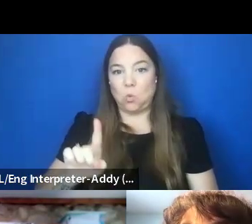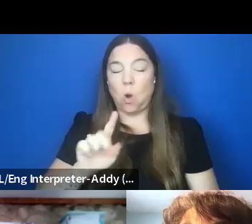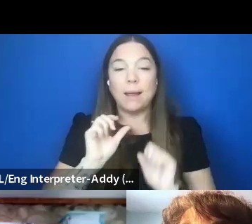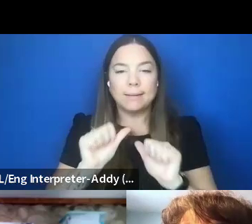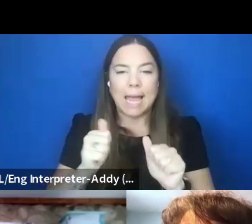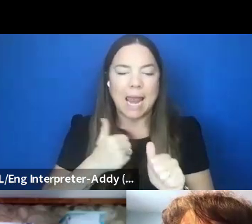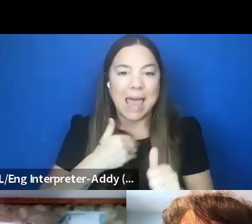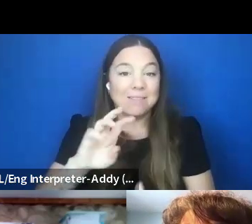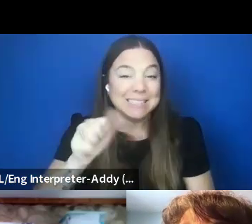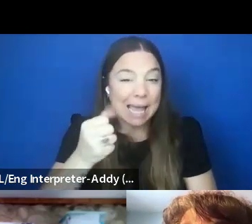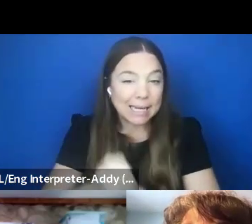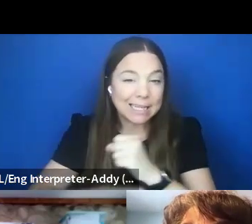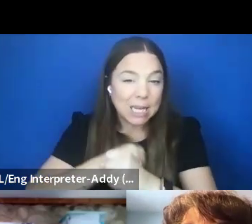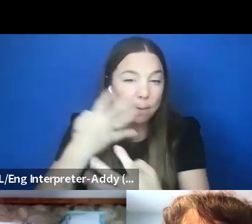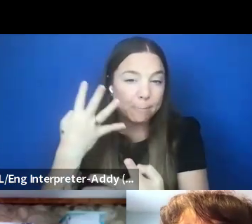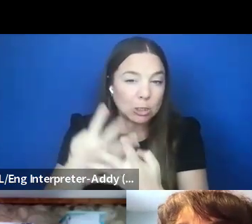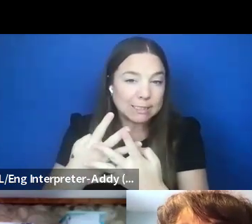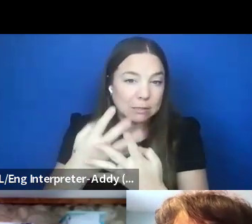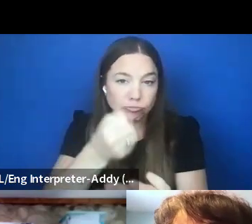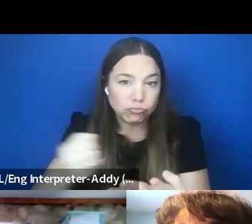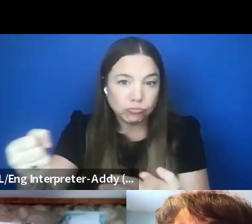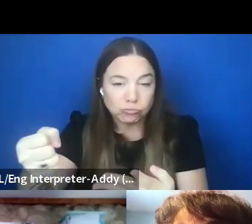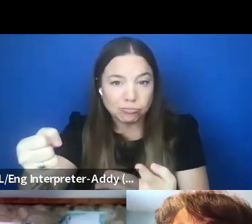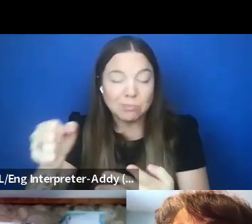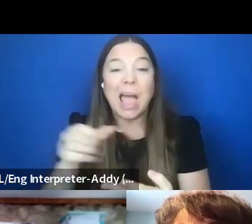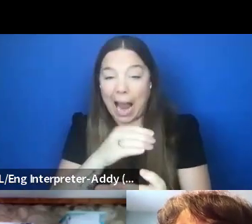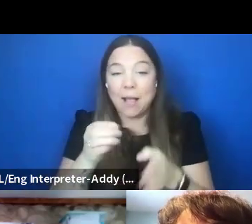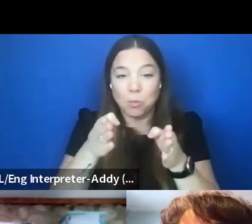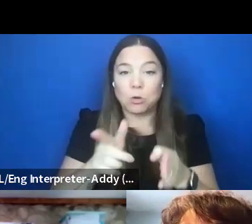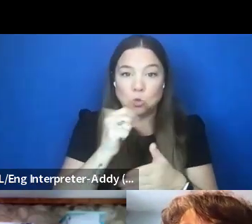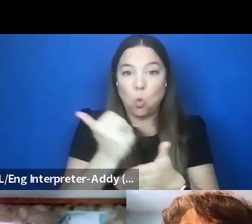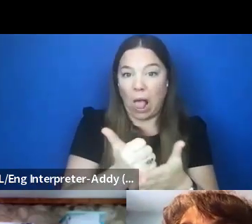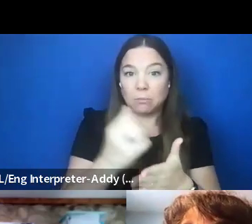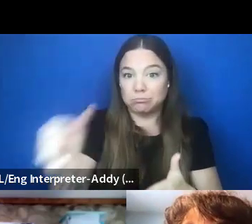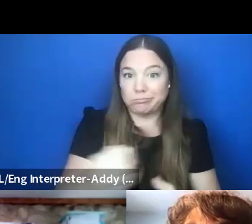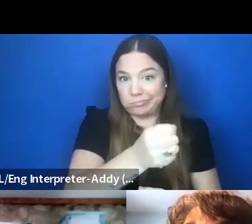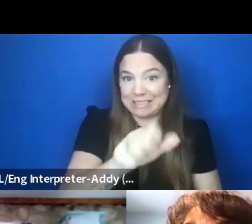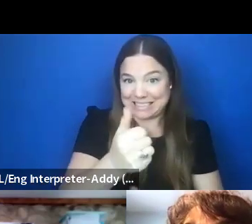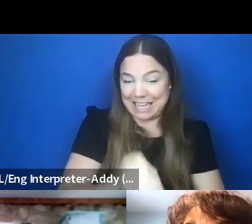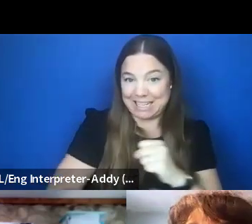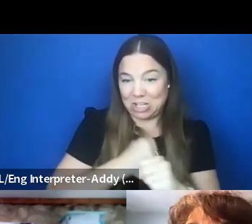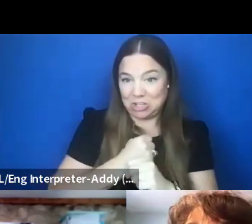Adeleigh Belyeu: prison sentence, and so could the person that helps them Adeleigh Belyeu: right be a class B felony